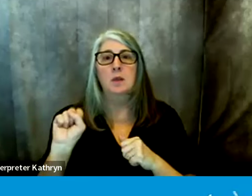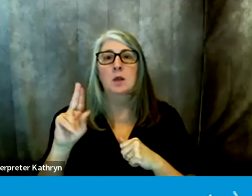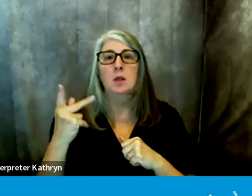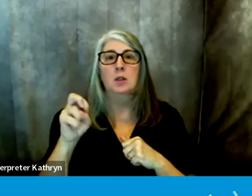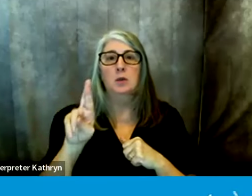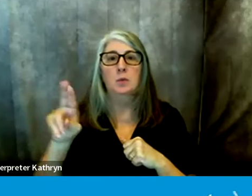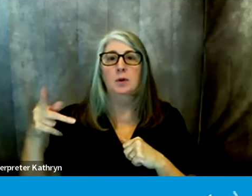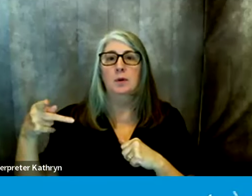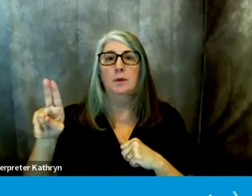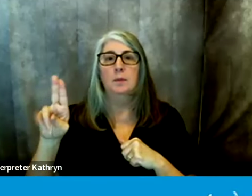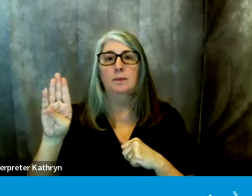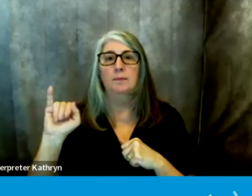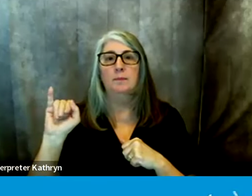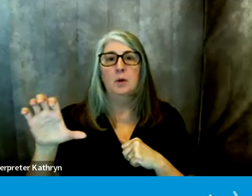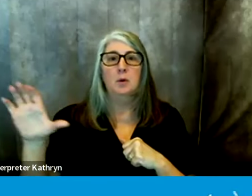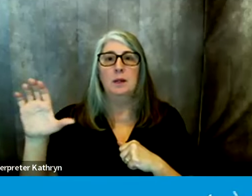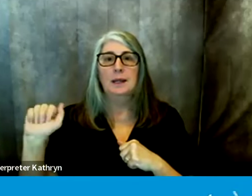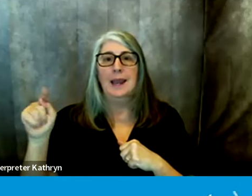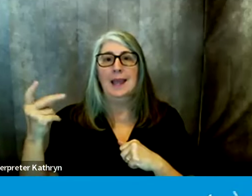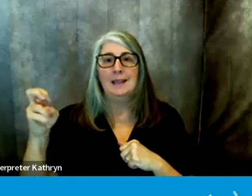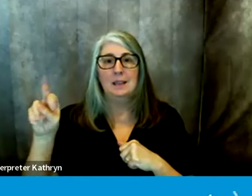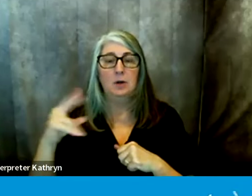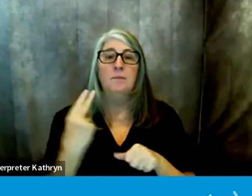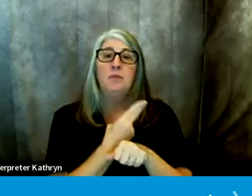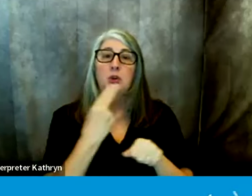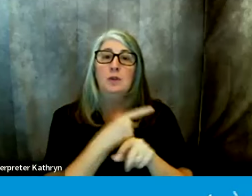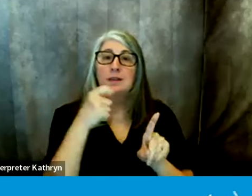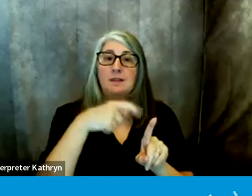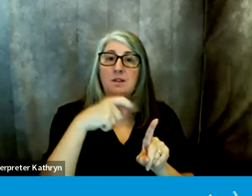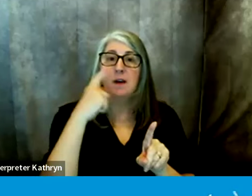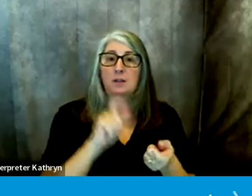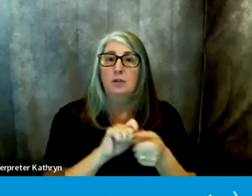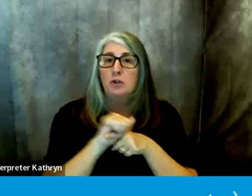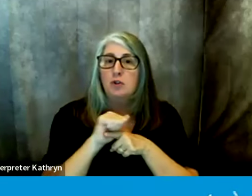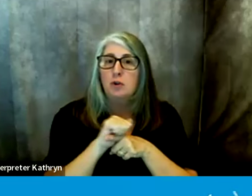and using the device for retraining the bladder. How does that work?